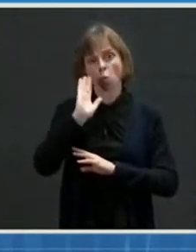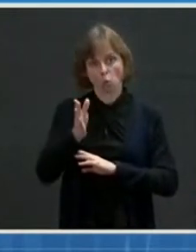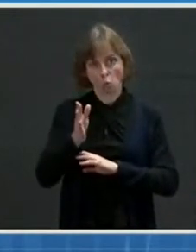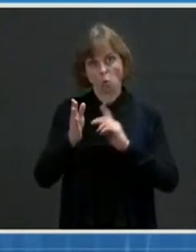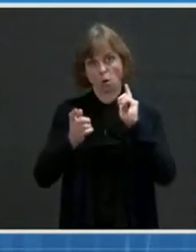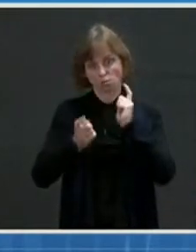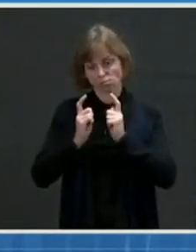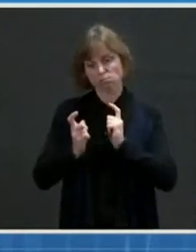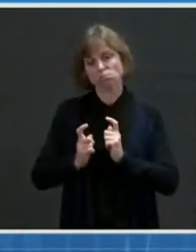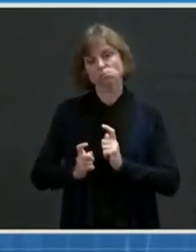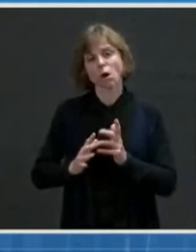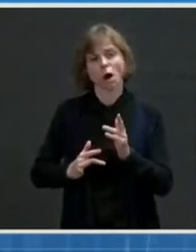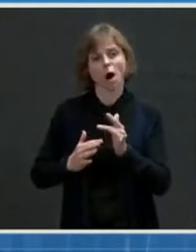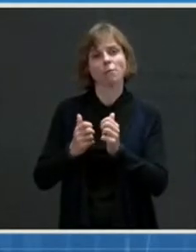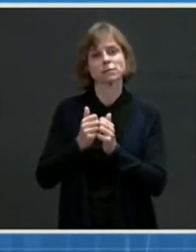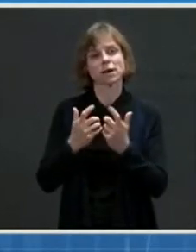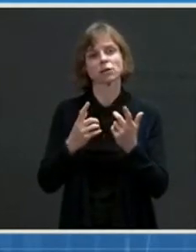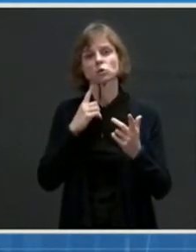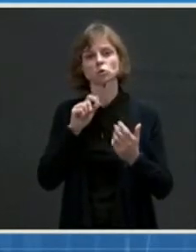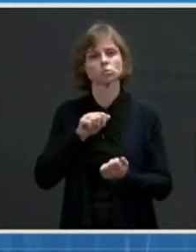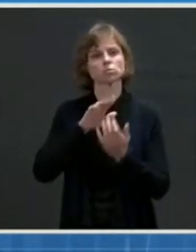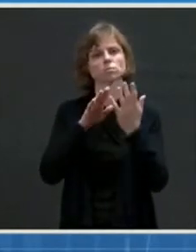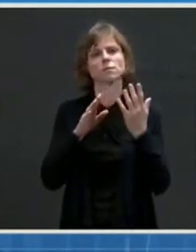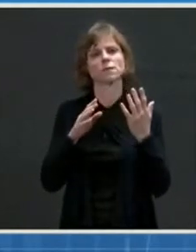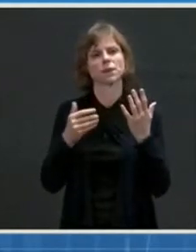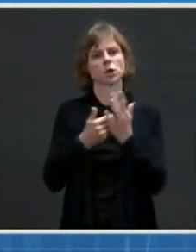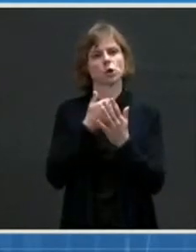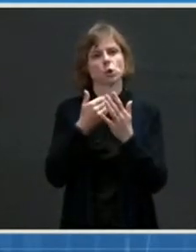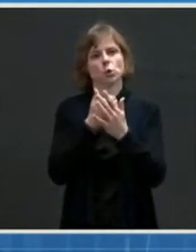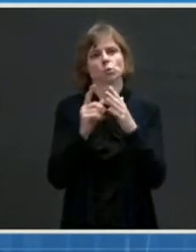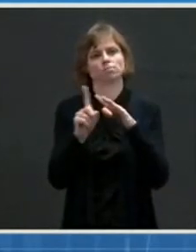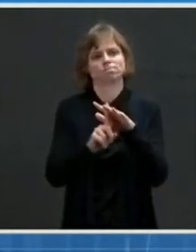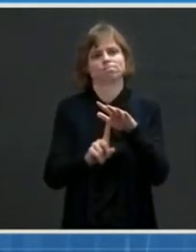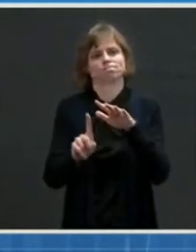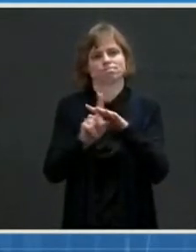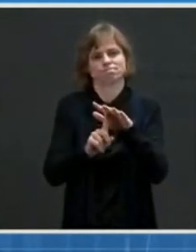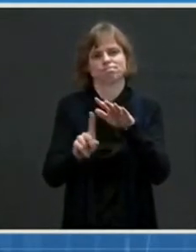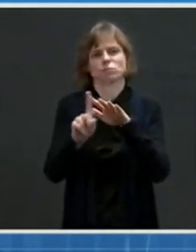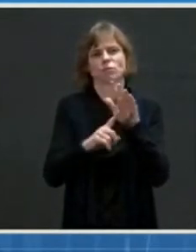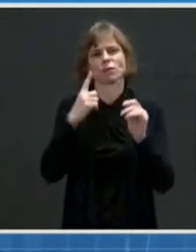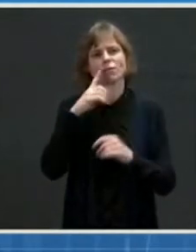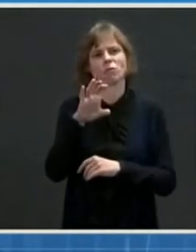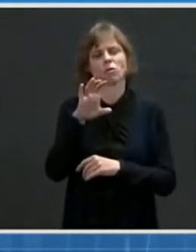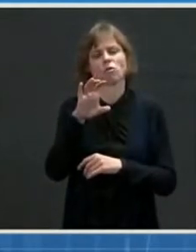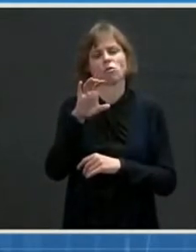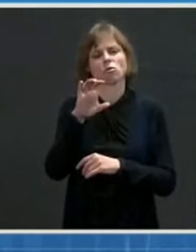AND FORMER GUIDANCES ON THERAPEUTICS WILL ALSO BE